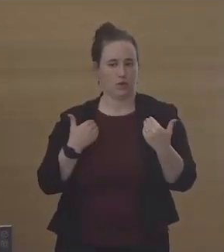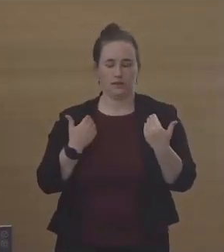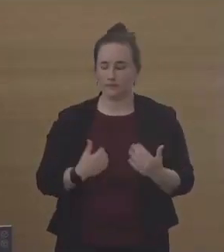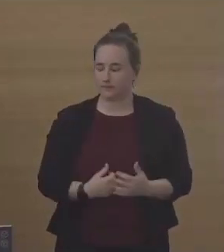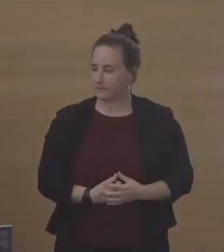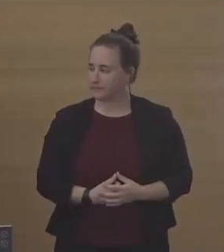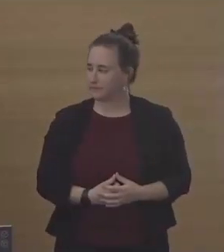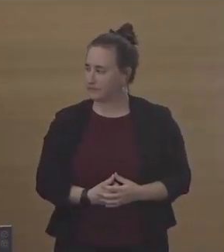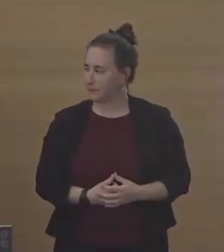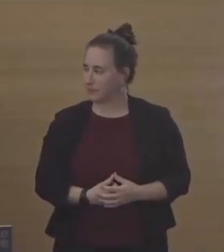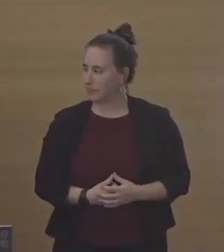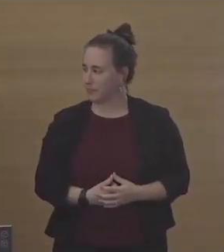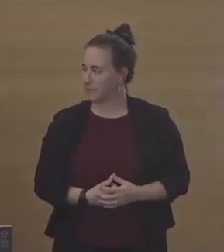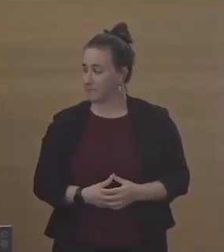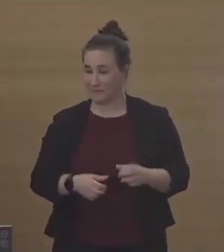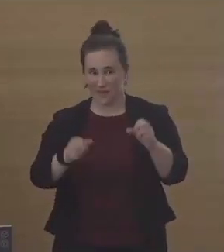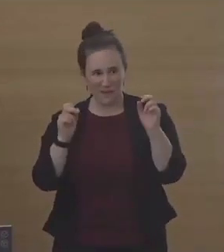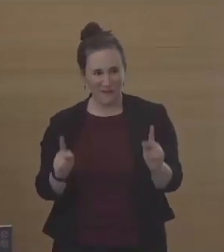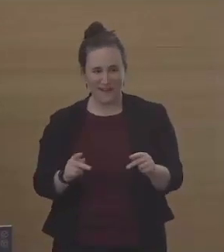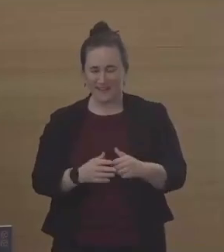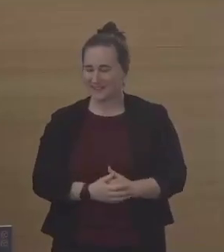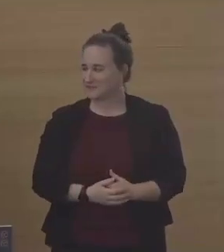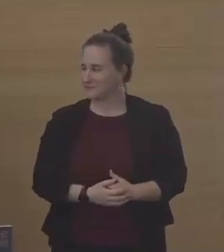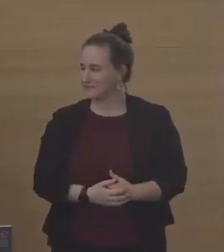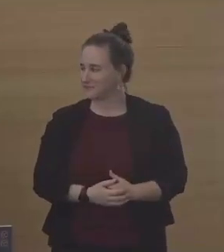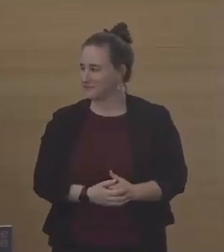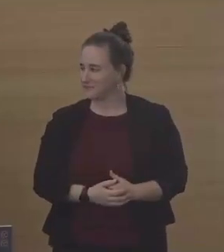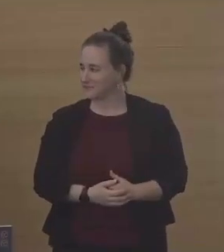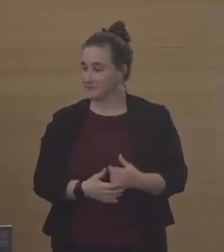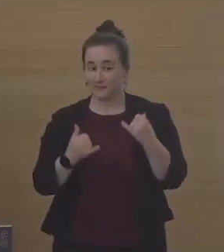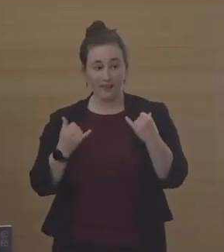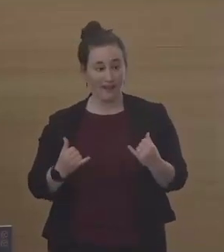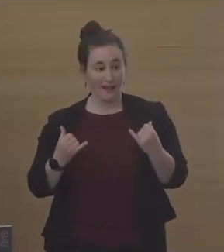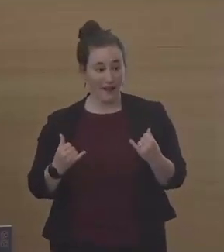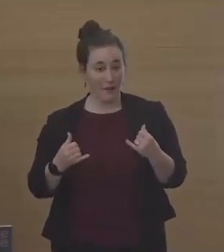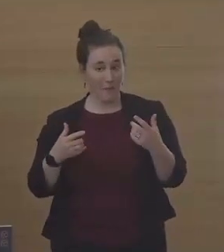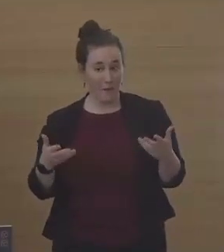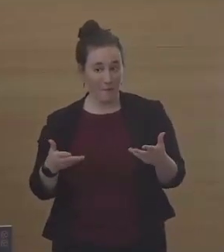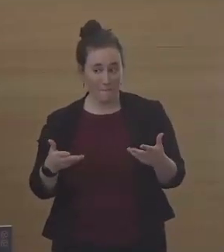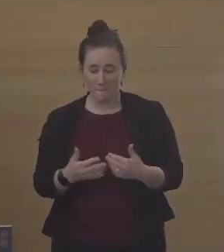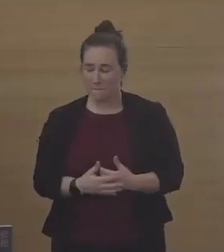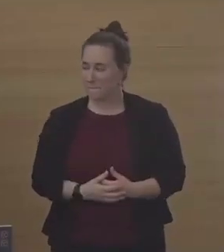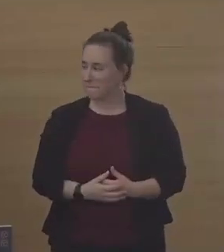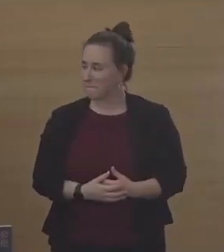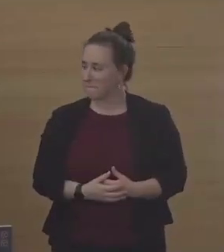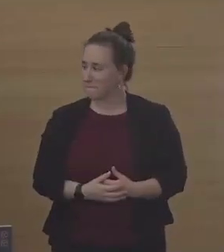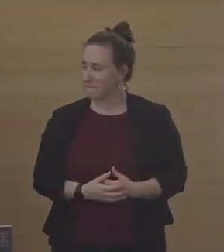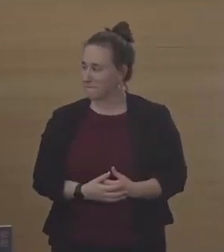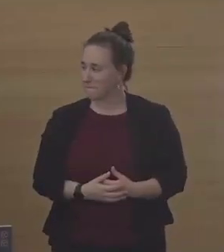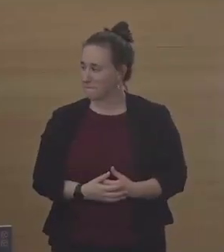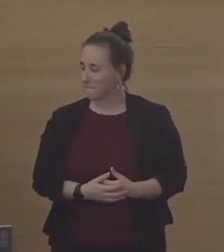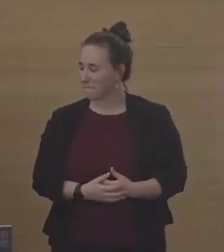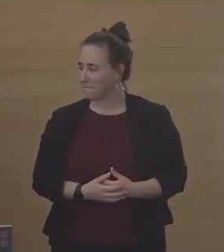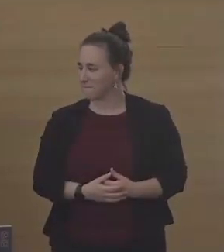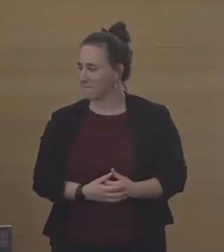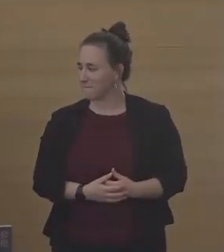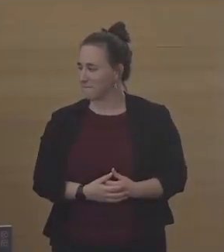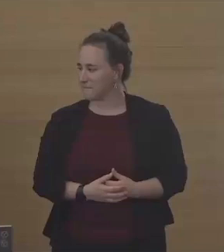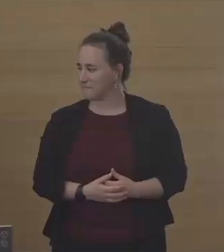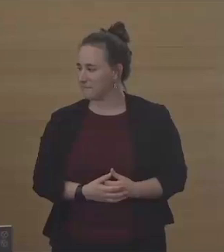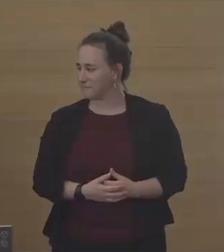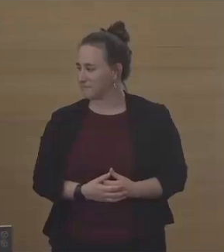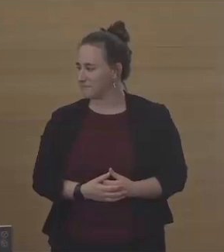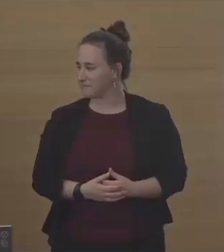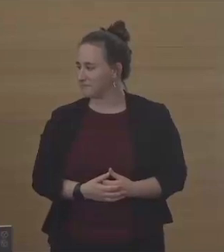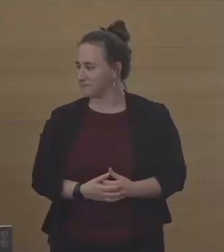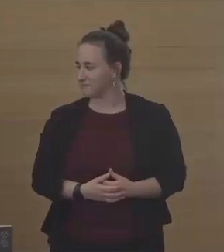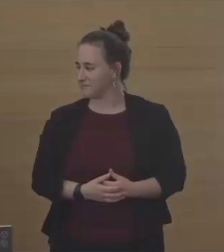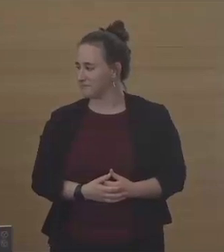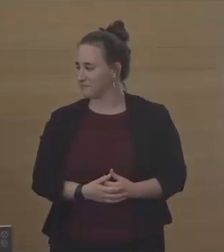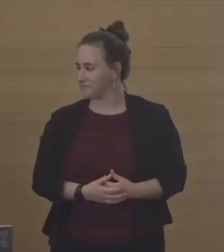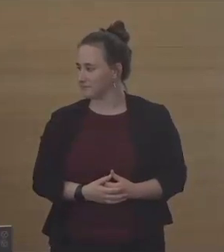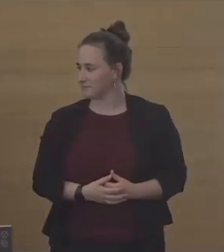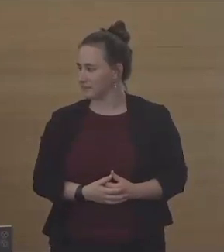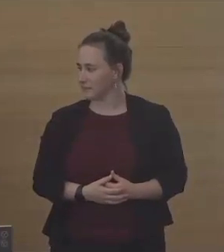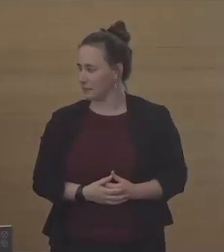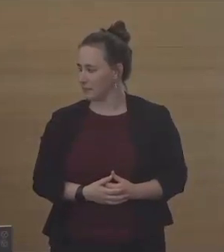Okay. And now, hold on